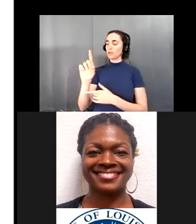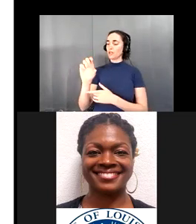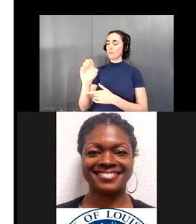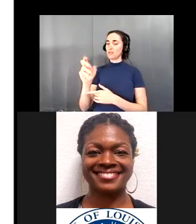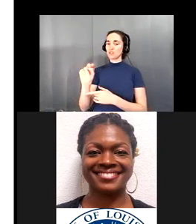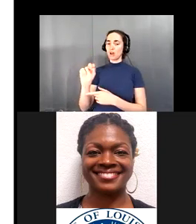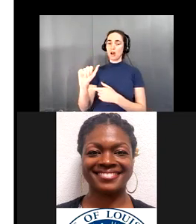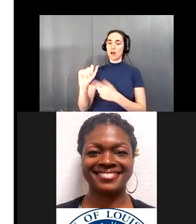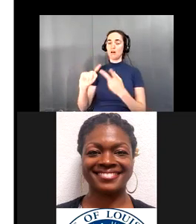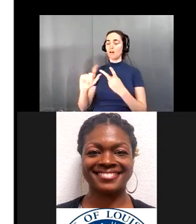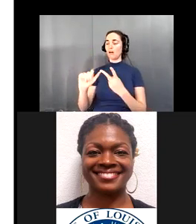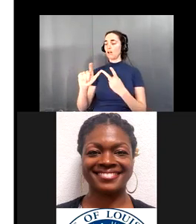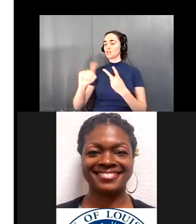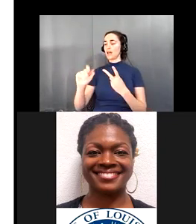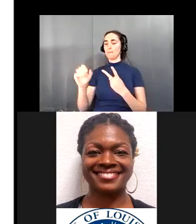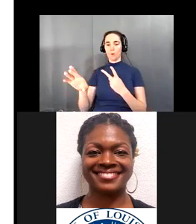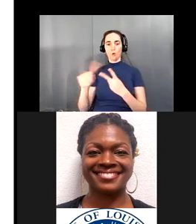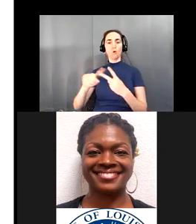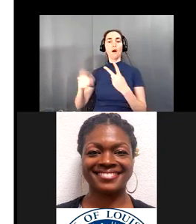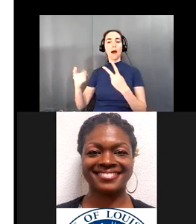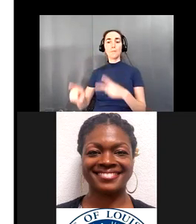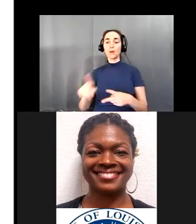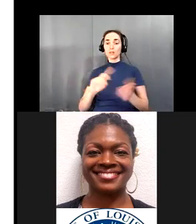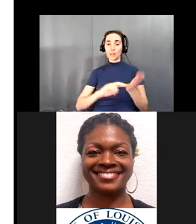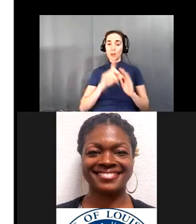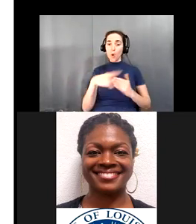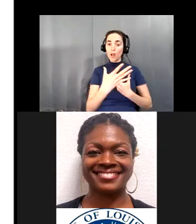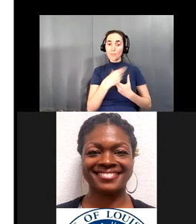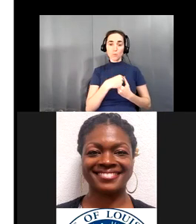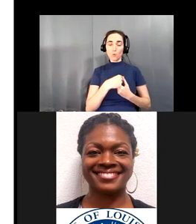so this just isn't for autism, but it does happen frequently in autism,